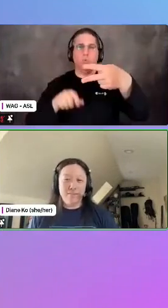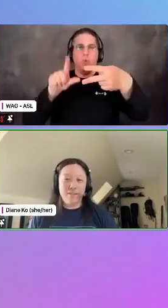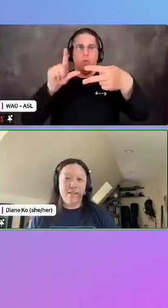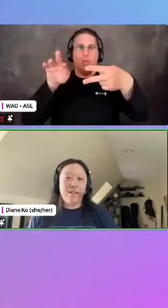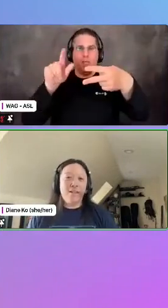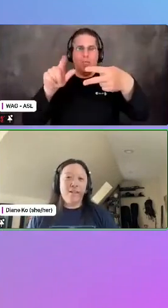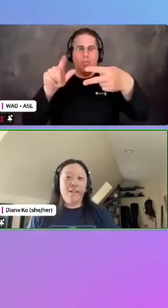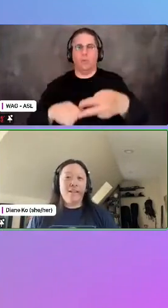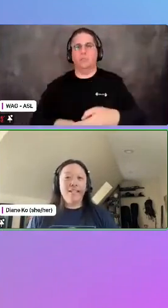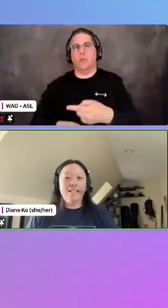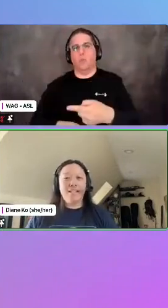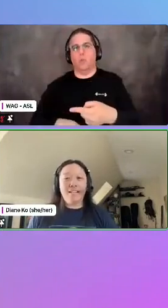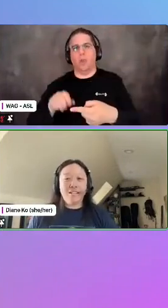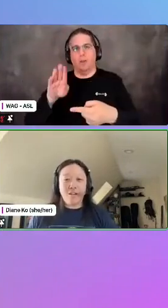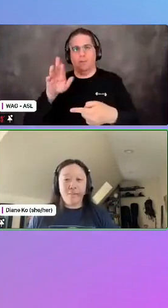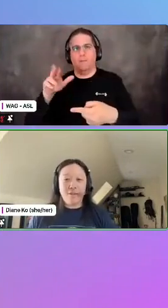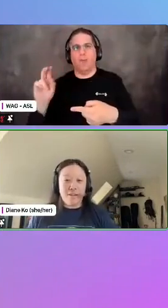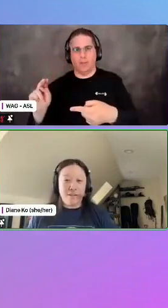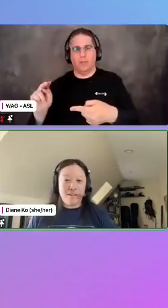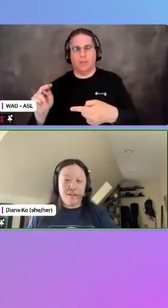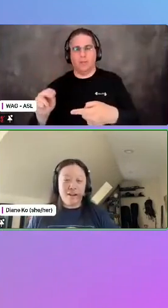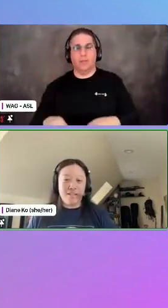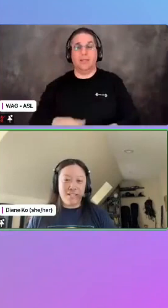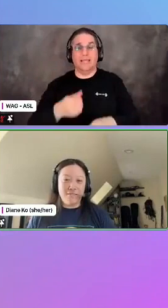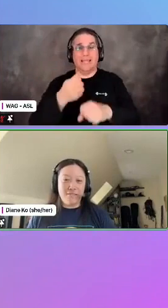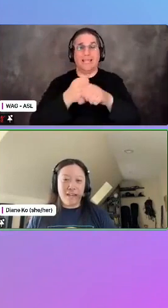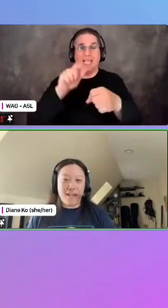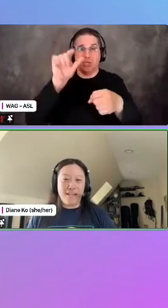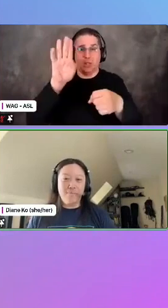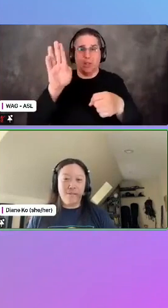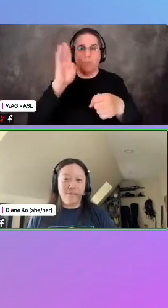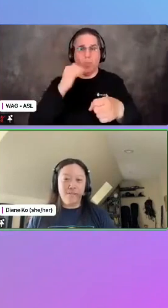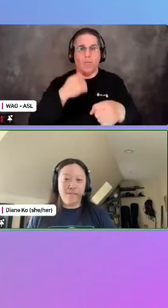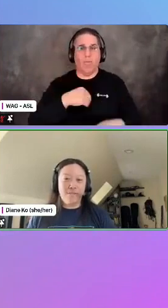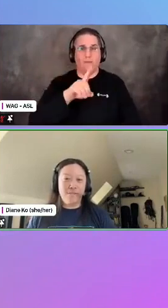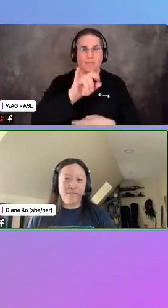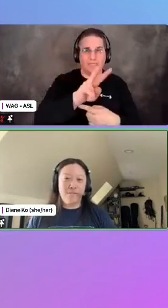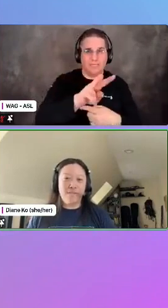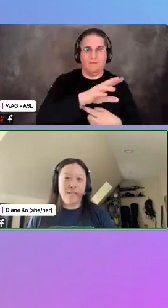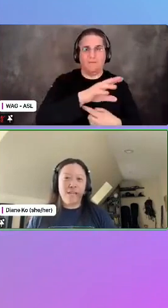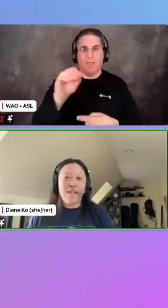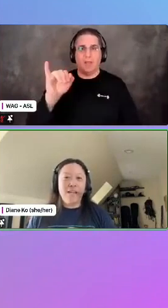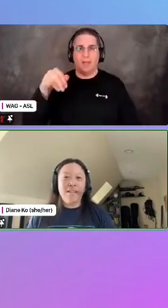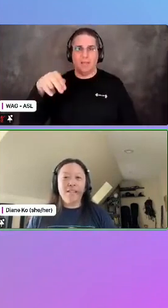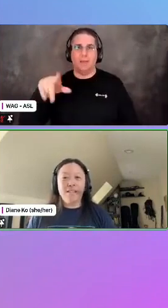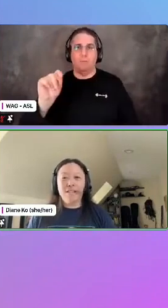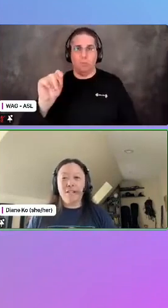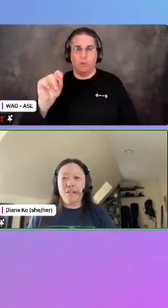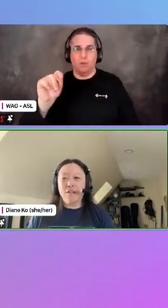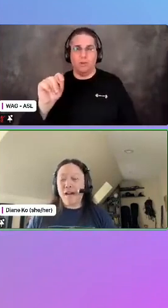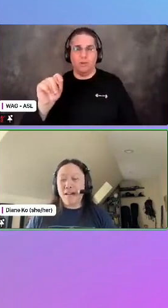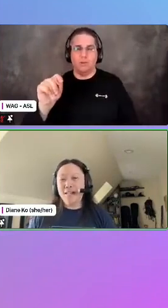period we a point now where React has become an incredibly popular way of building interactive websites. So much